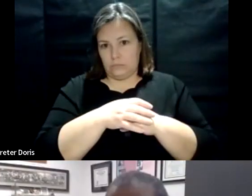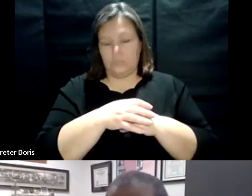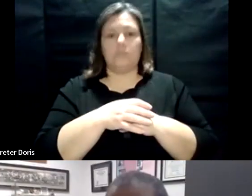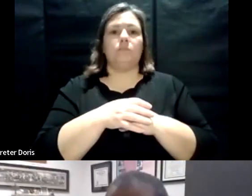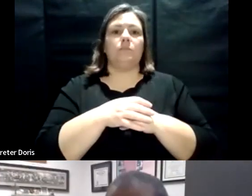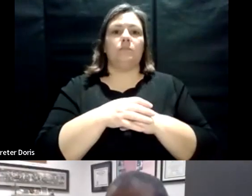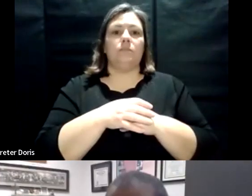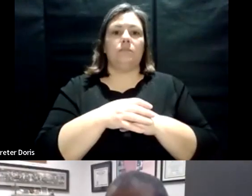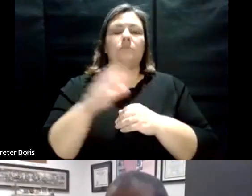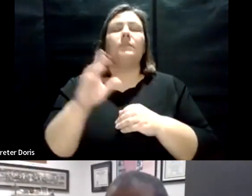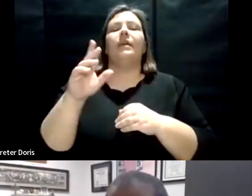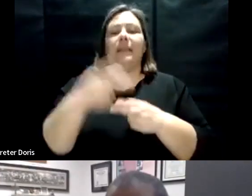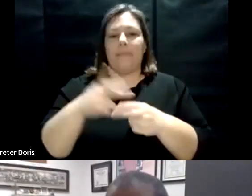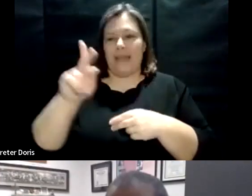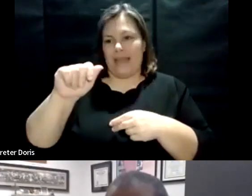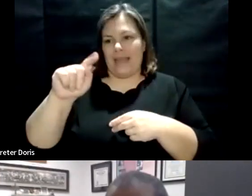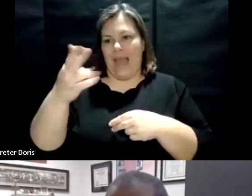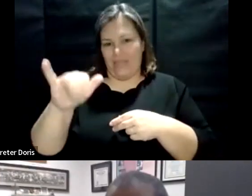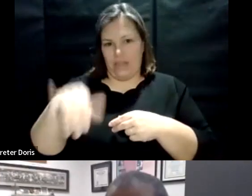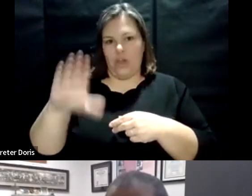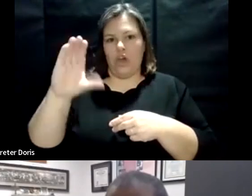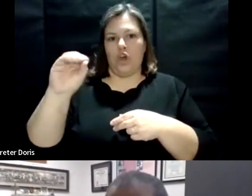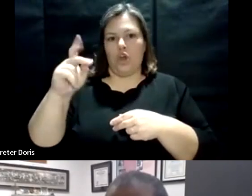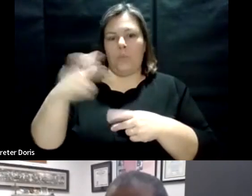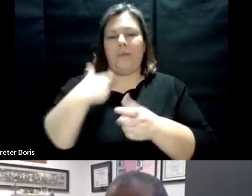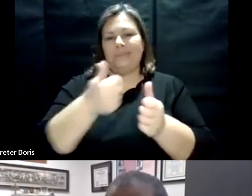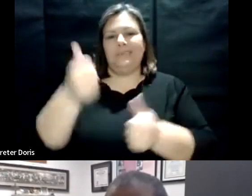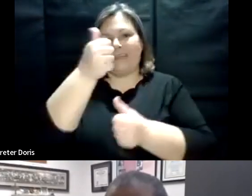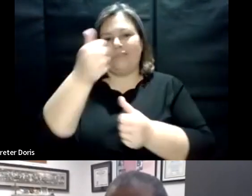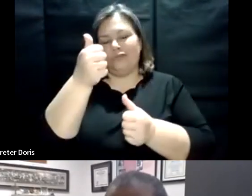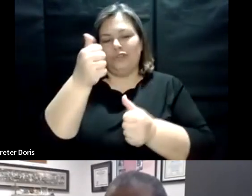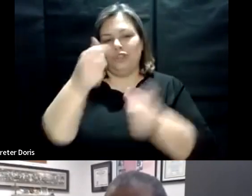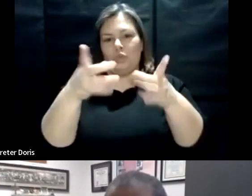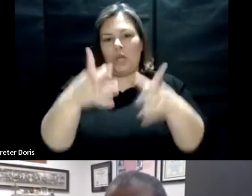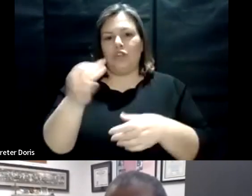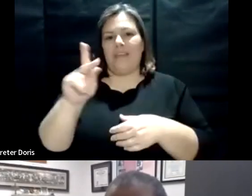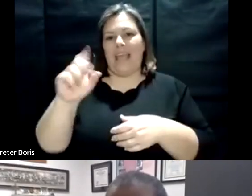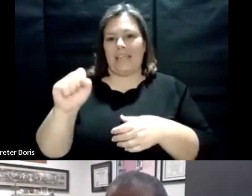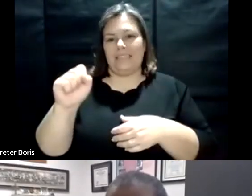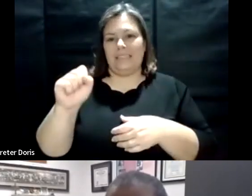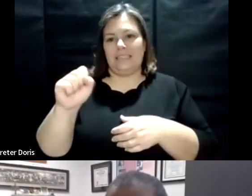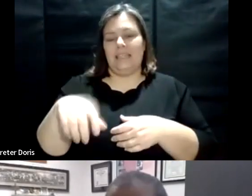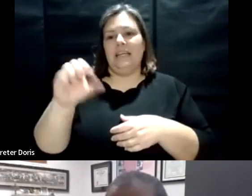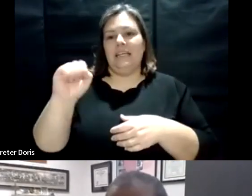So at that I will turn it over to Kathy really quickly here so she can introduce herself and I'll jump back into our first slide. Thanks amber. Thanks, Amber. My name is Kathy Cooper. I'm the executive director of the Kansas silk.